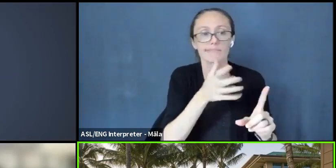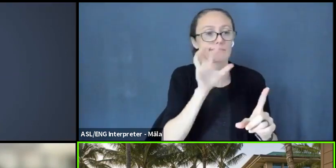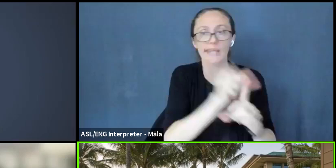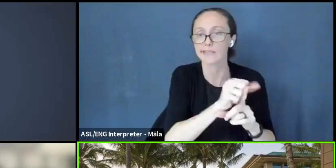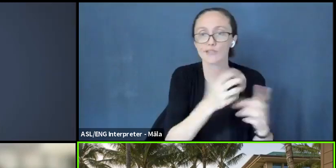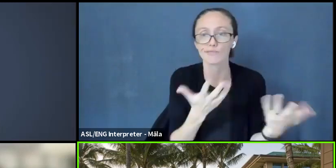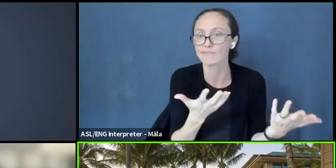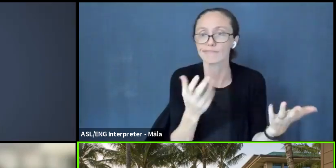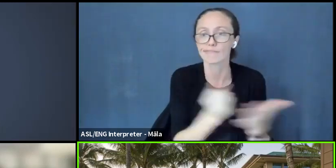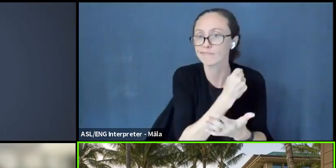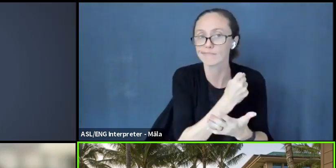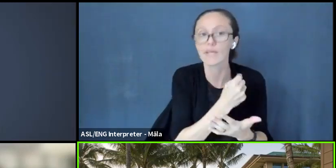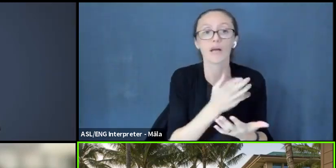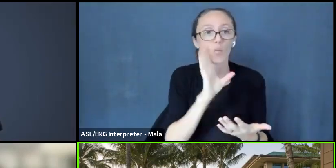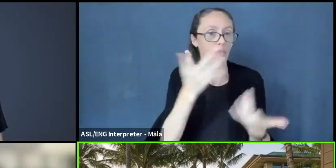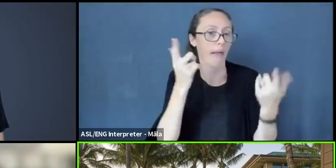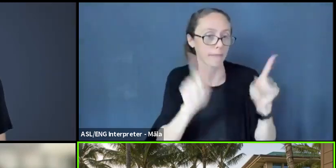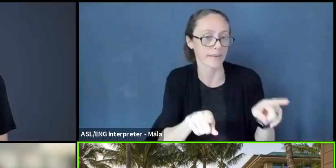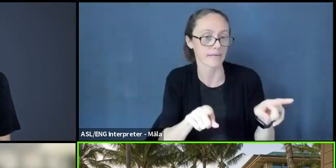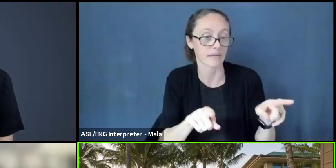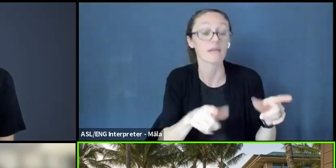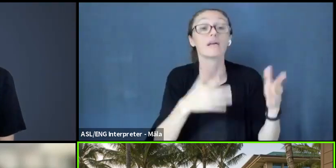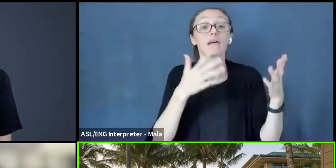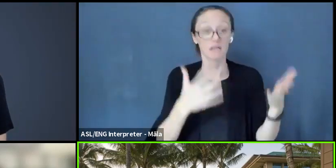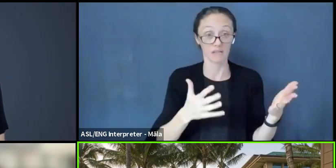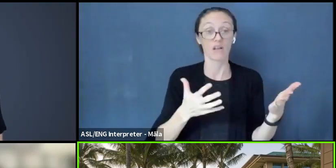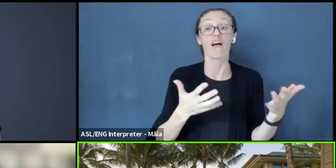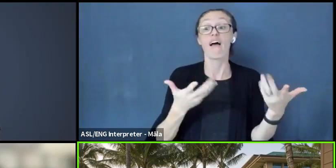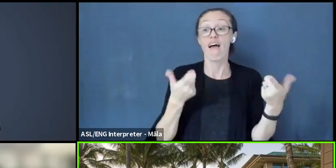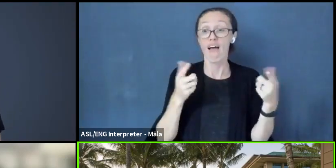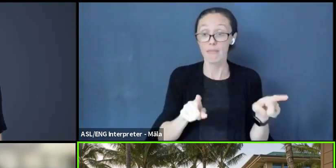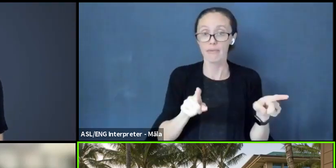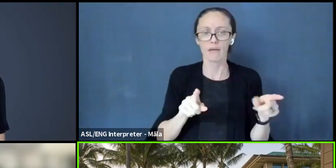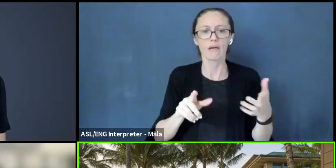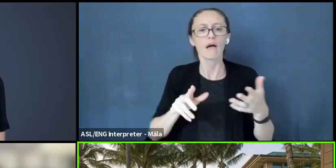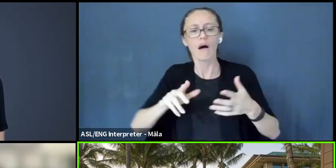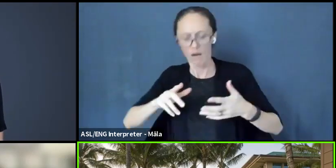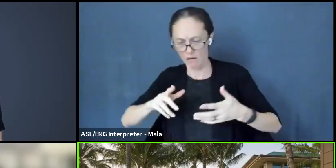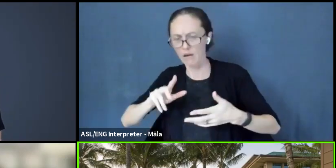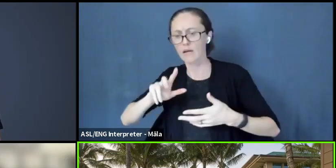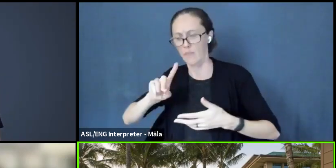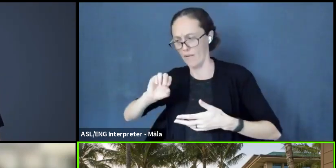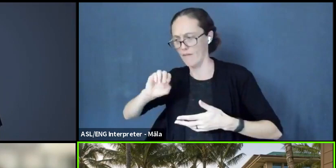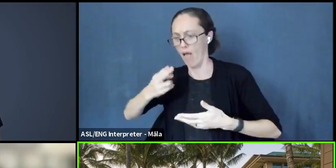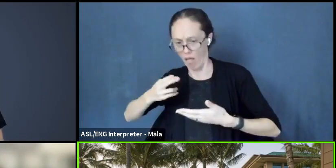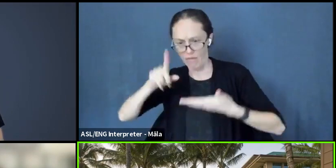And then as the they did the investigation, it turns out that some of those fully vaccinated